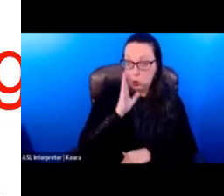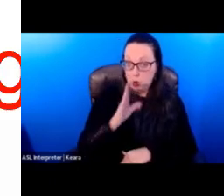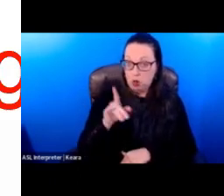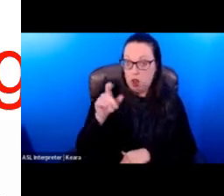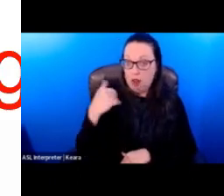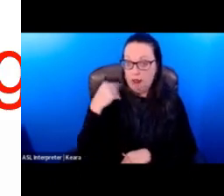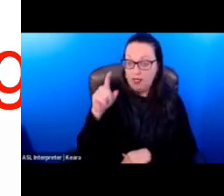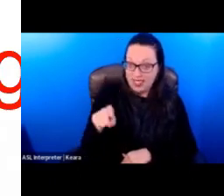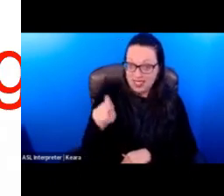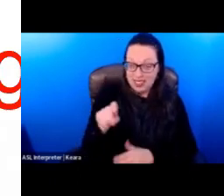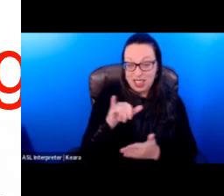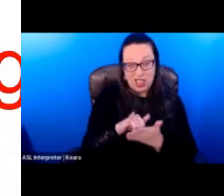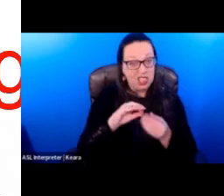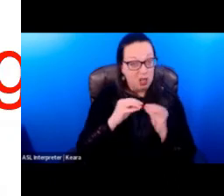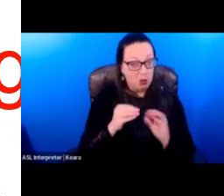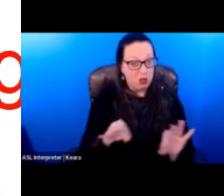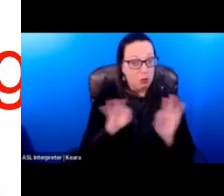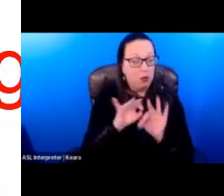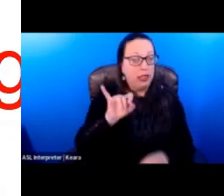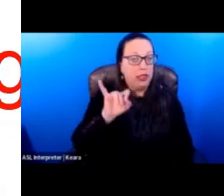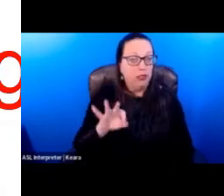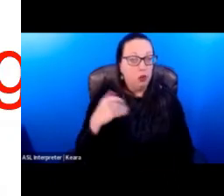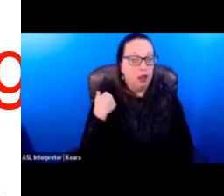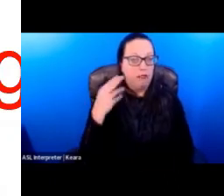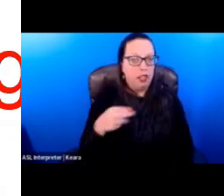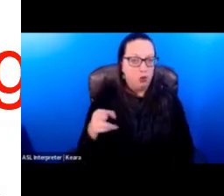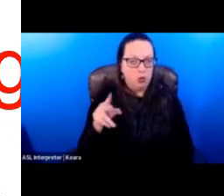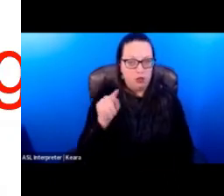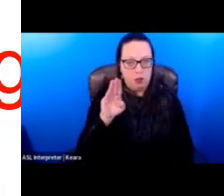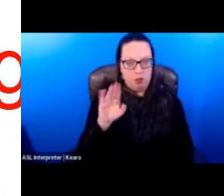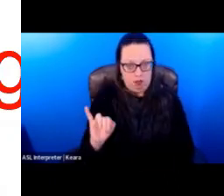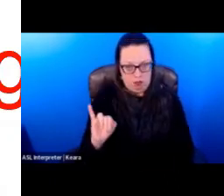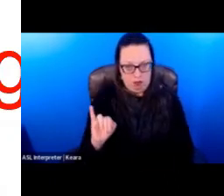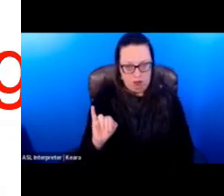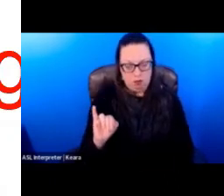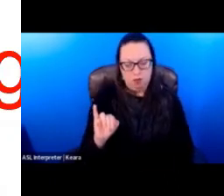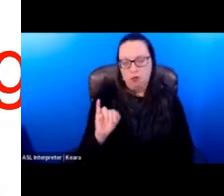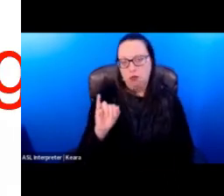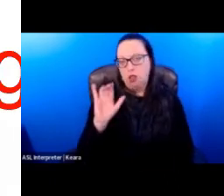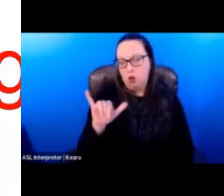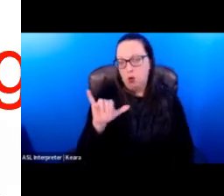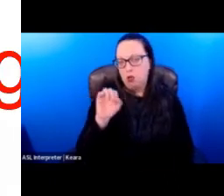significant if you had a history of traumatic brain injury, and those odds were greater general